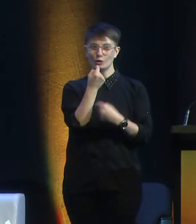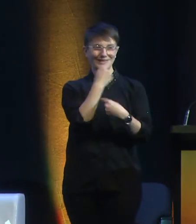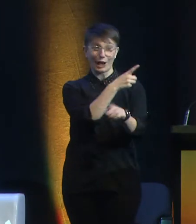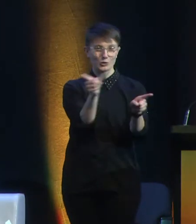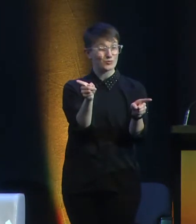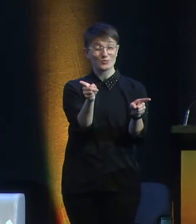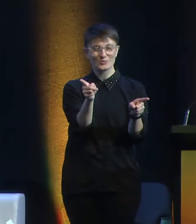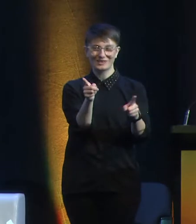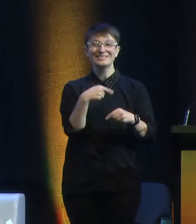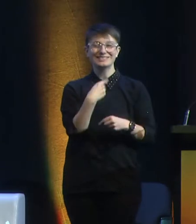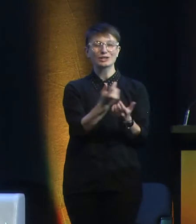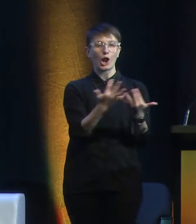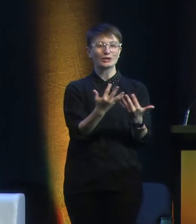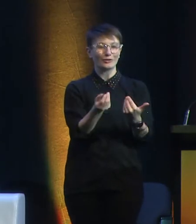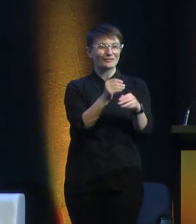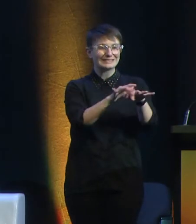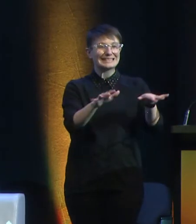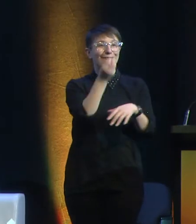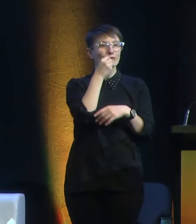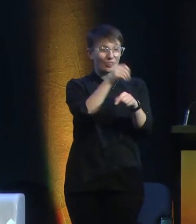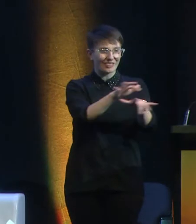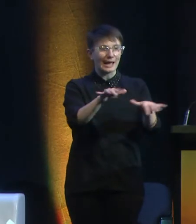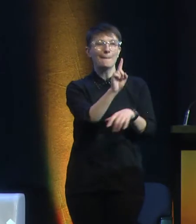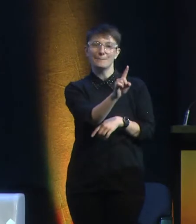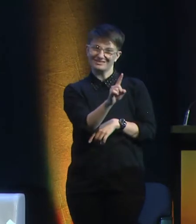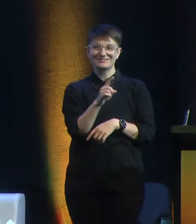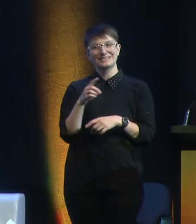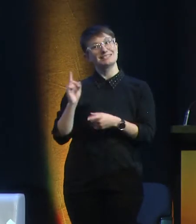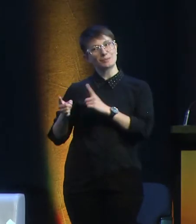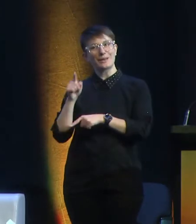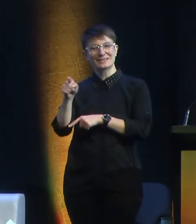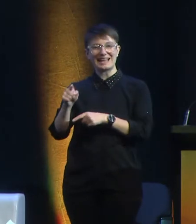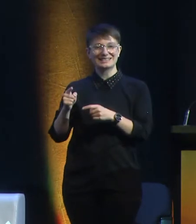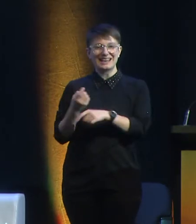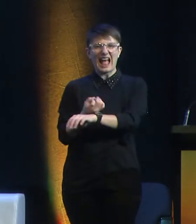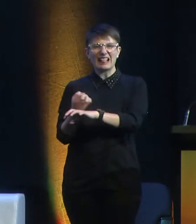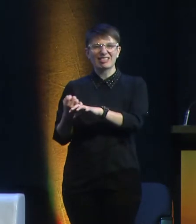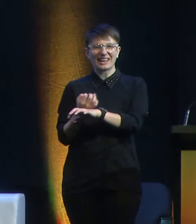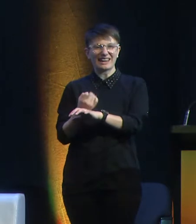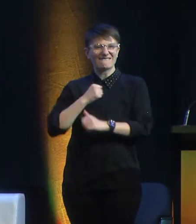times when the rivers run high, when algae farming kicks in and I can't go on to my reef.